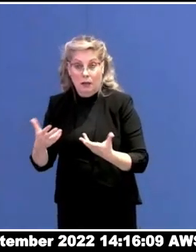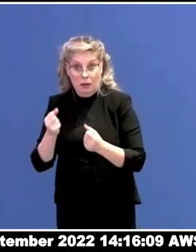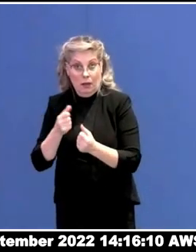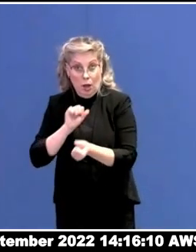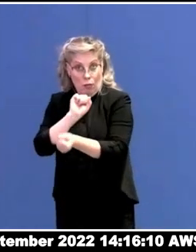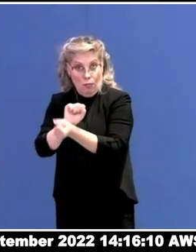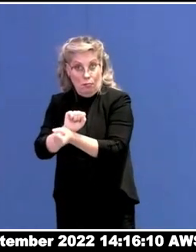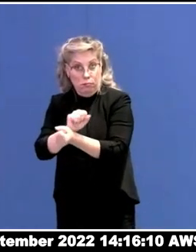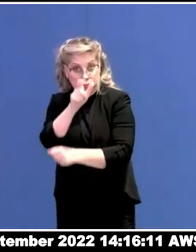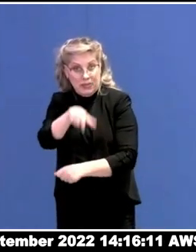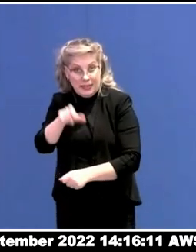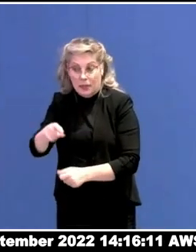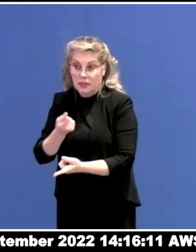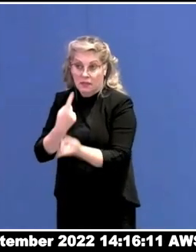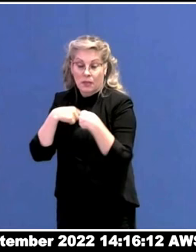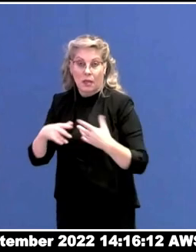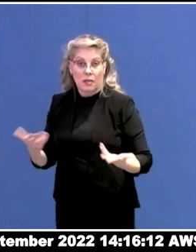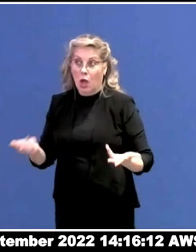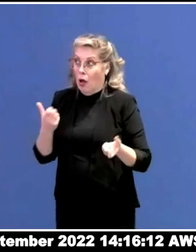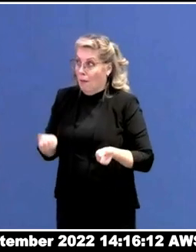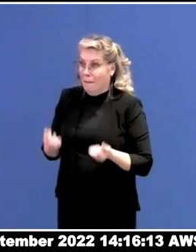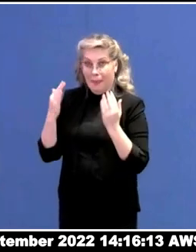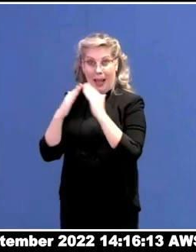just get back in and have housing and to have access to food.